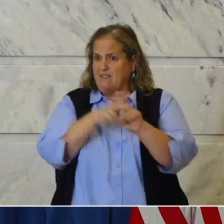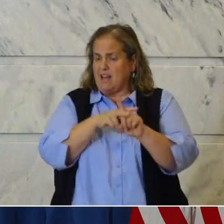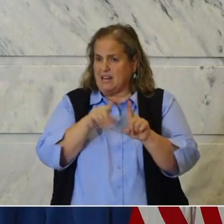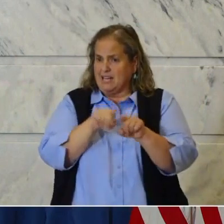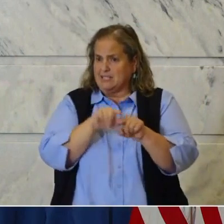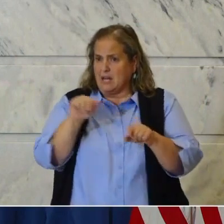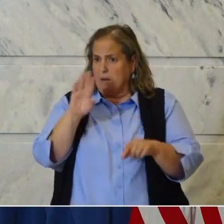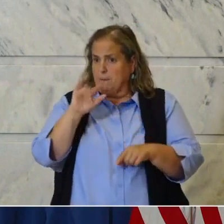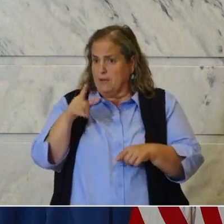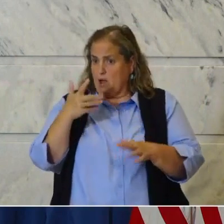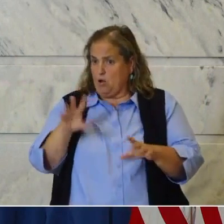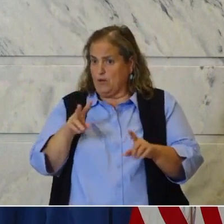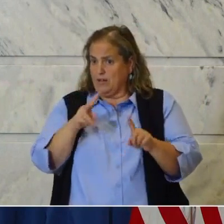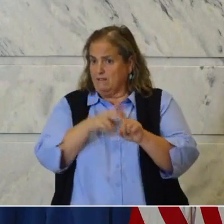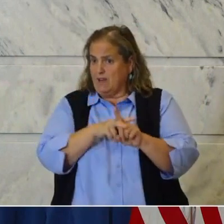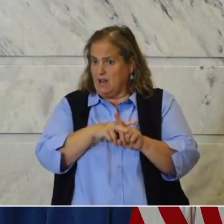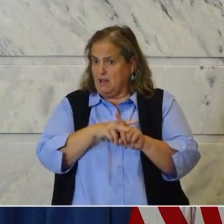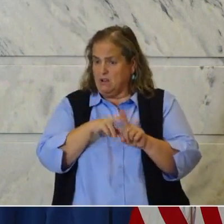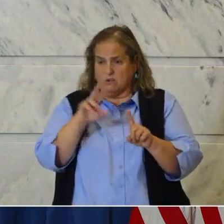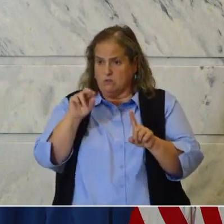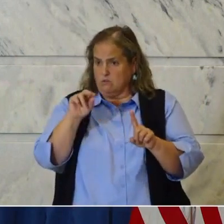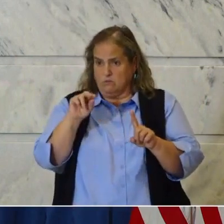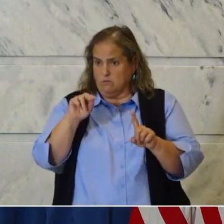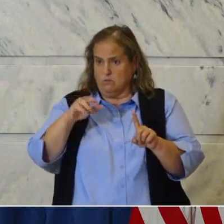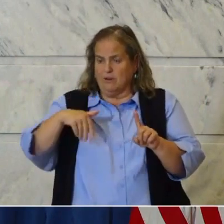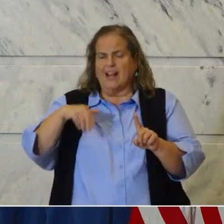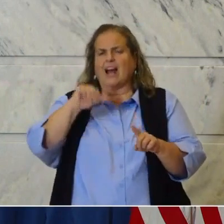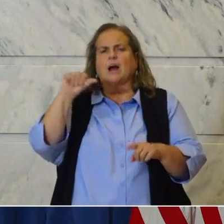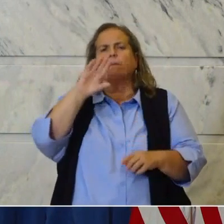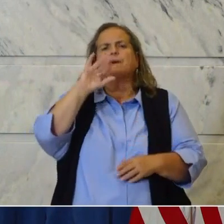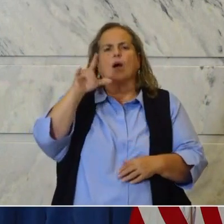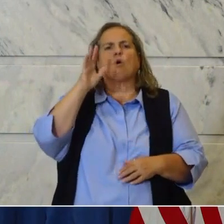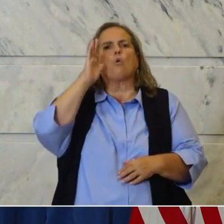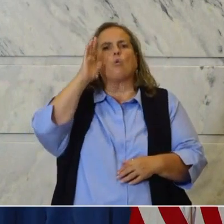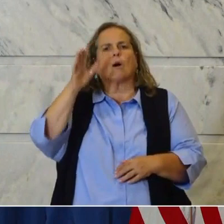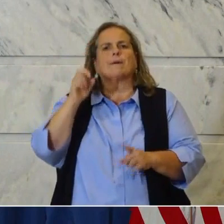It's it's Ah, it's Ah, Bill that's gonna be filed by Attica. Scott Banning